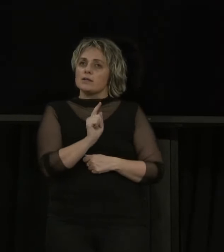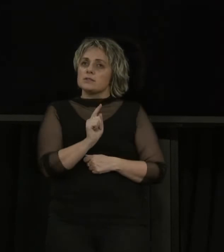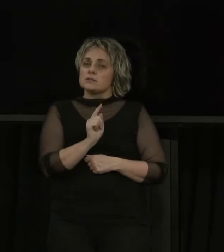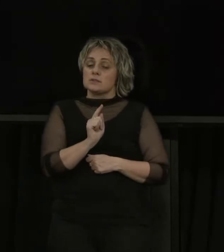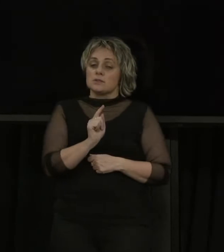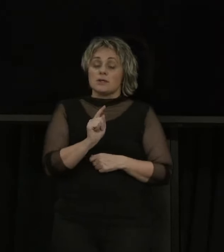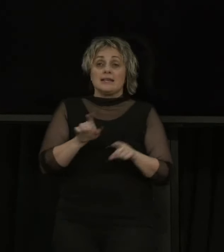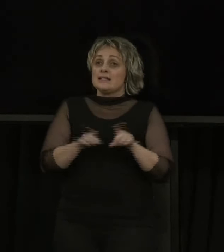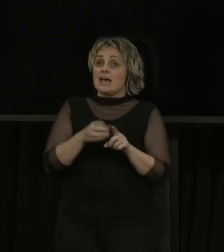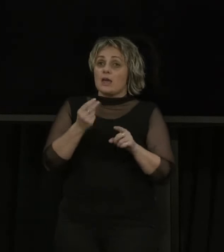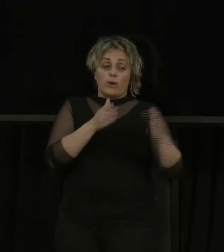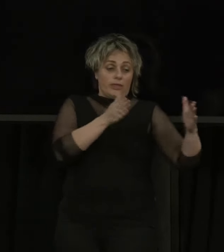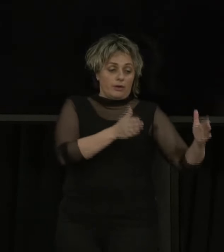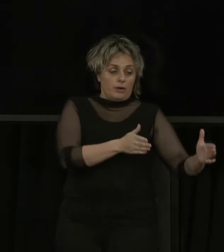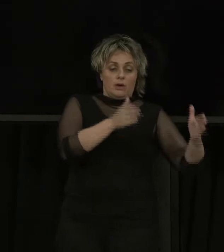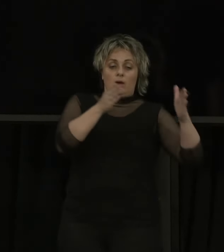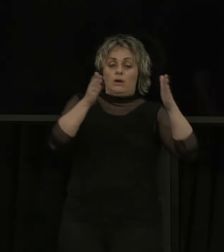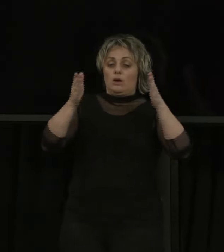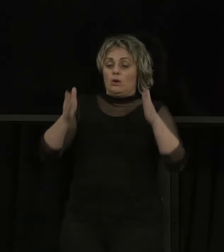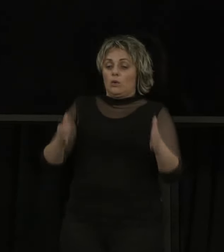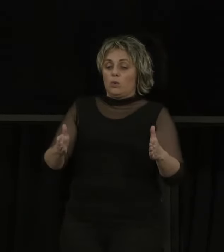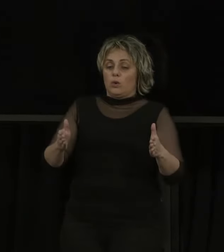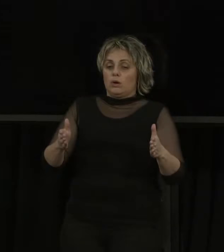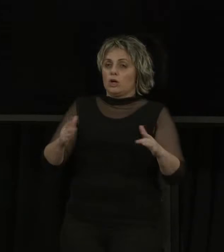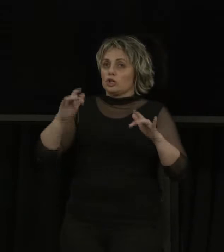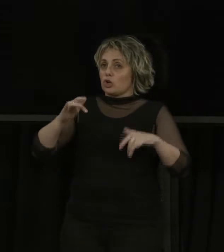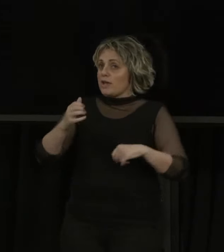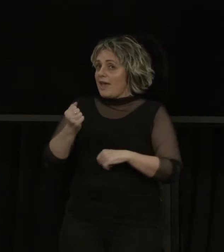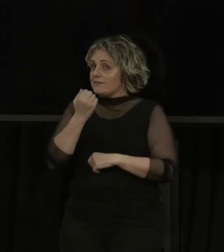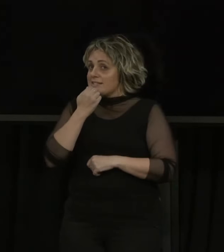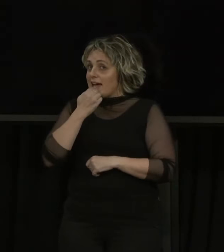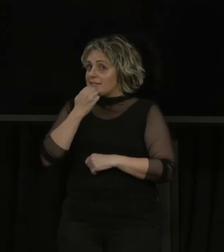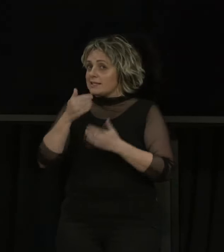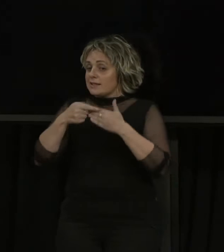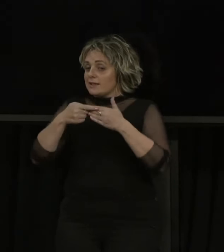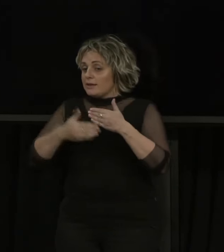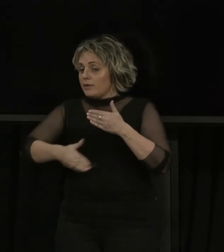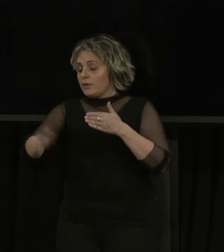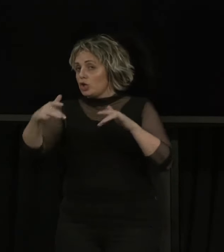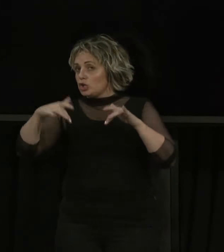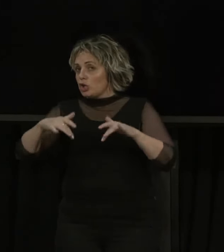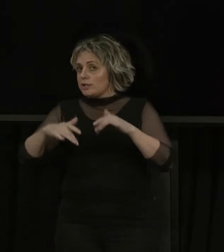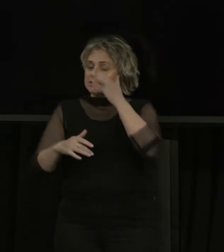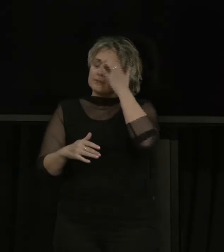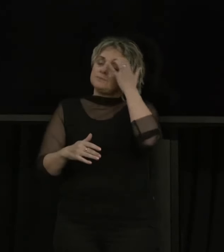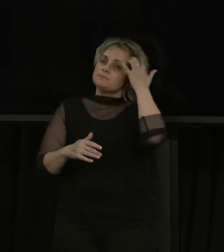so for every single decision that we make. That includes whether or not or